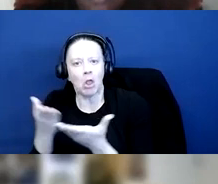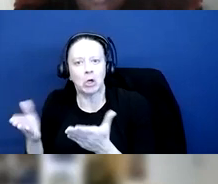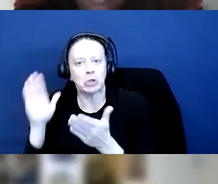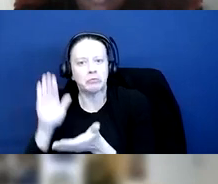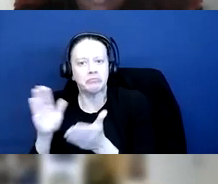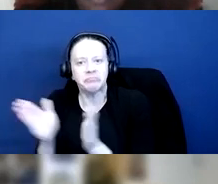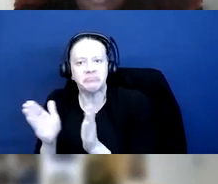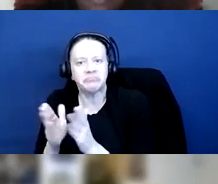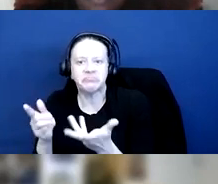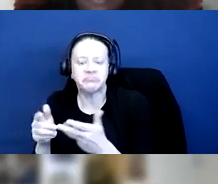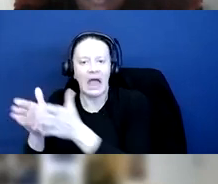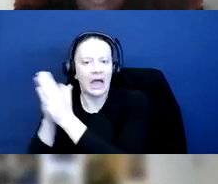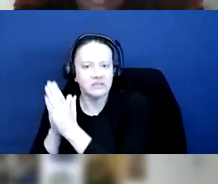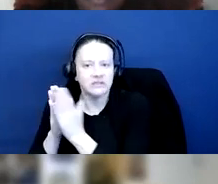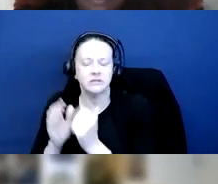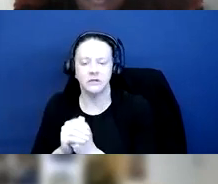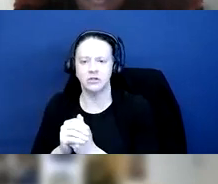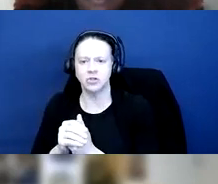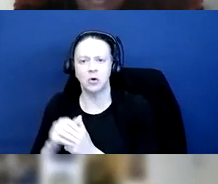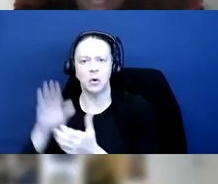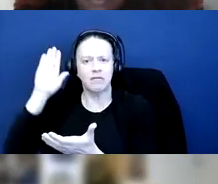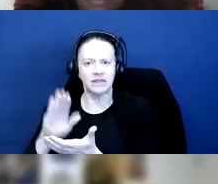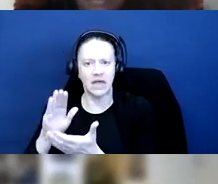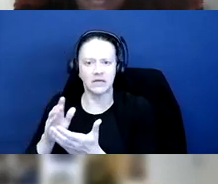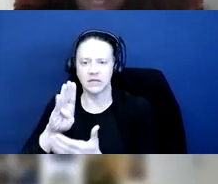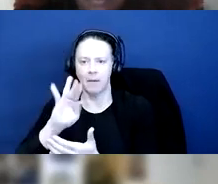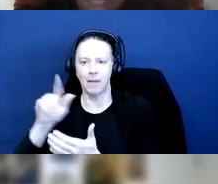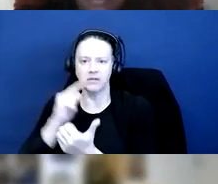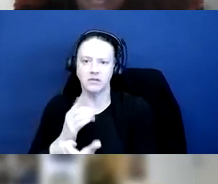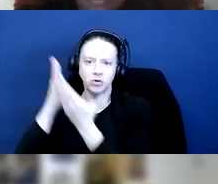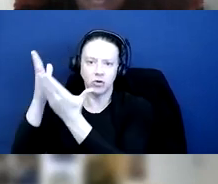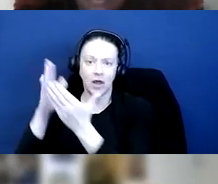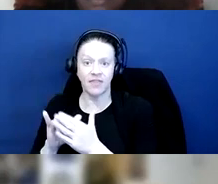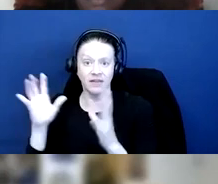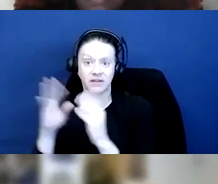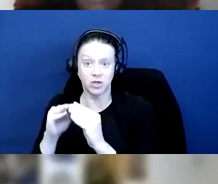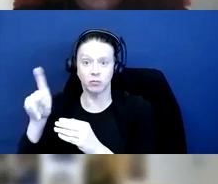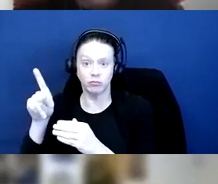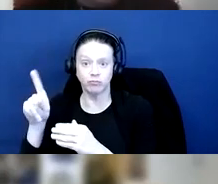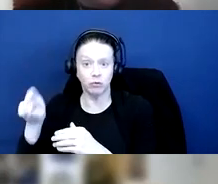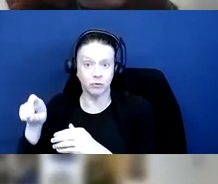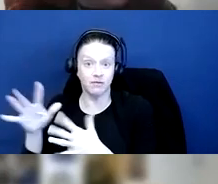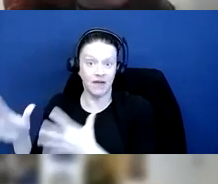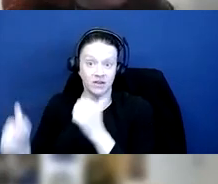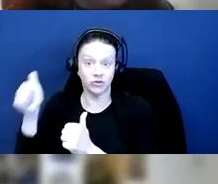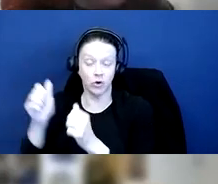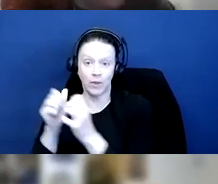And so, there's fewer bills that get introduced and the session is supposed to go faster. without as much controversy.